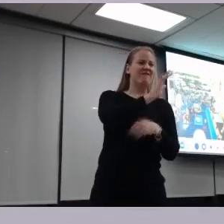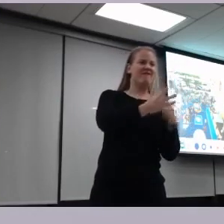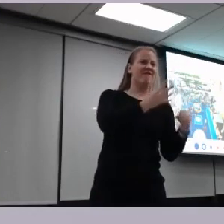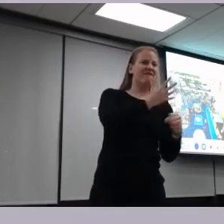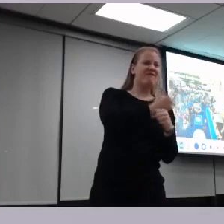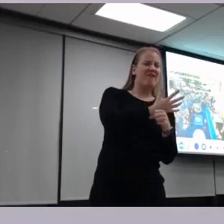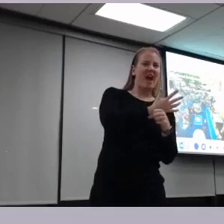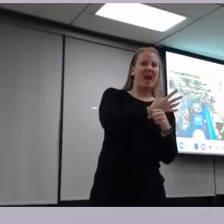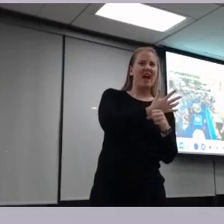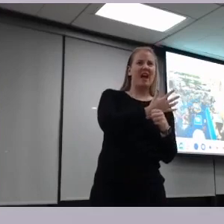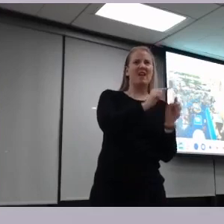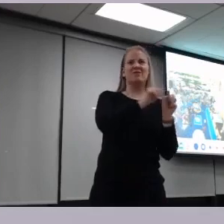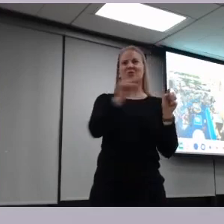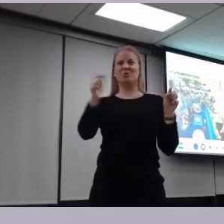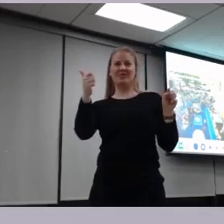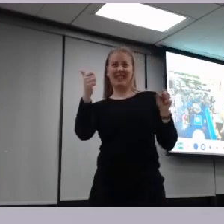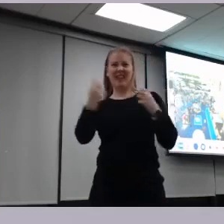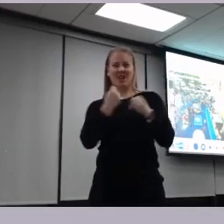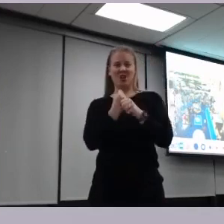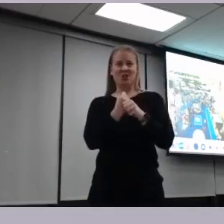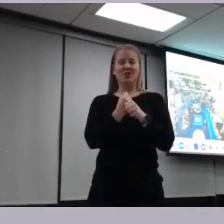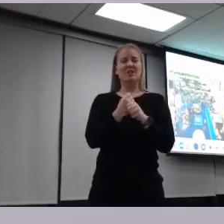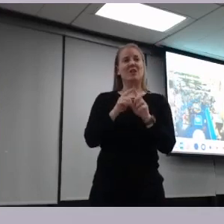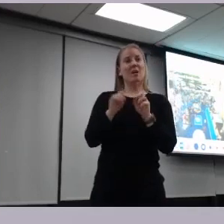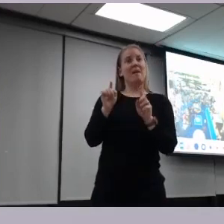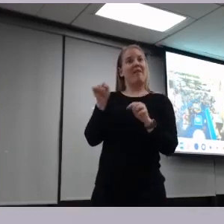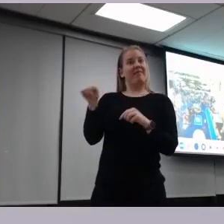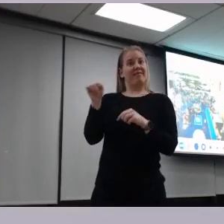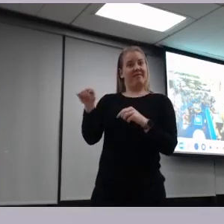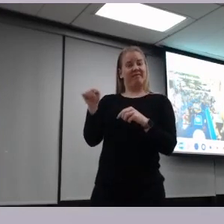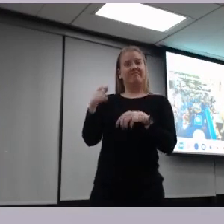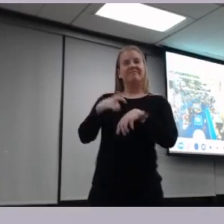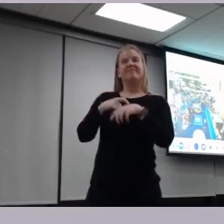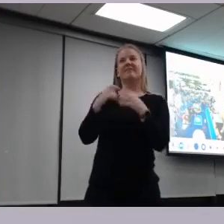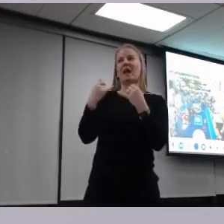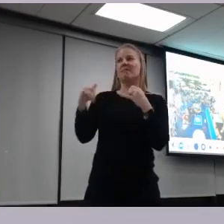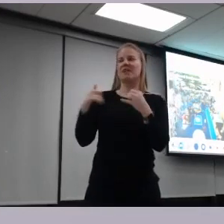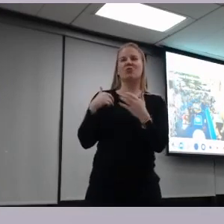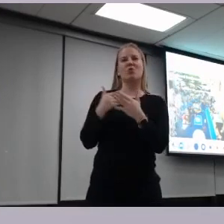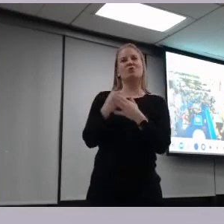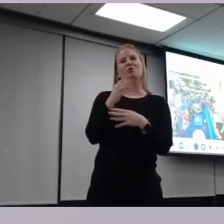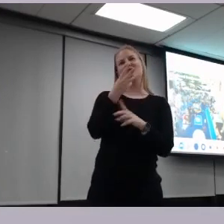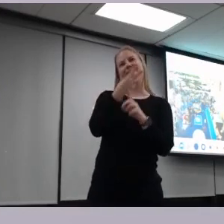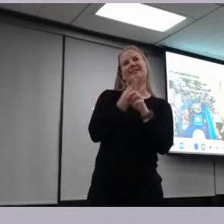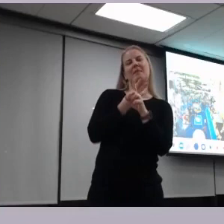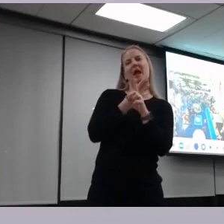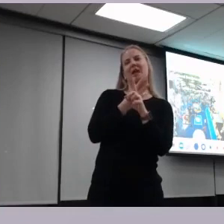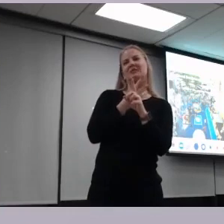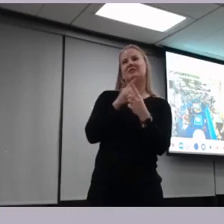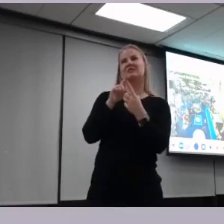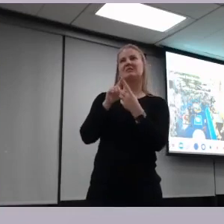took closer to six months to a year. This is where we transform vacant lots or areas